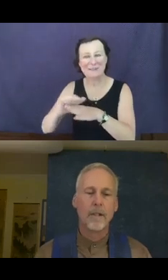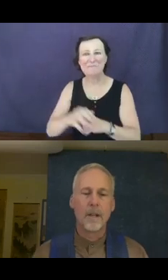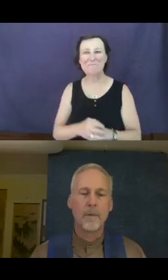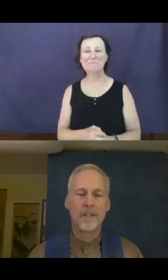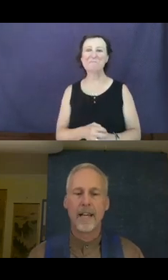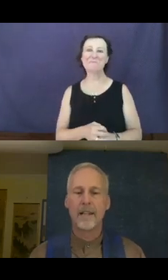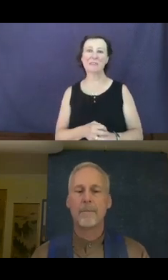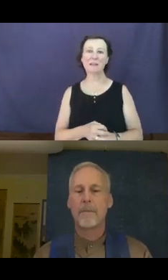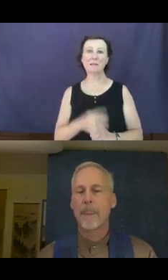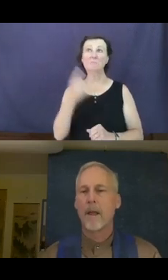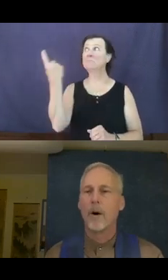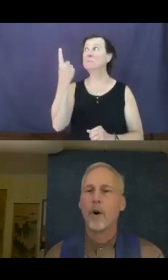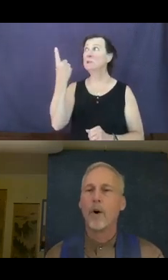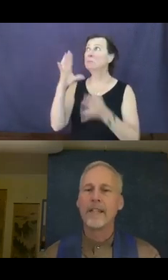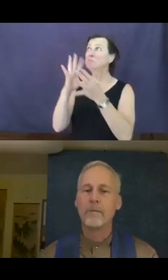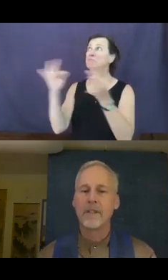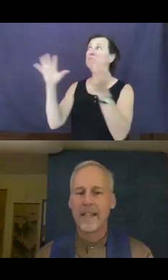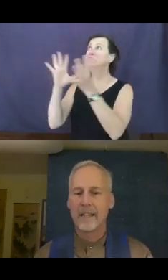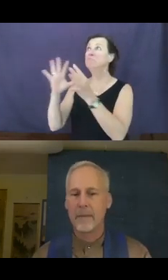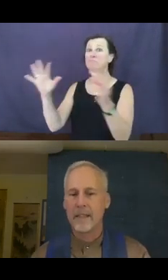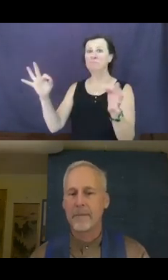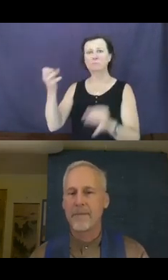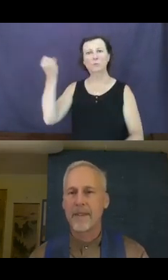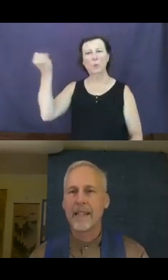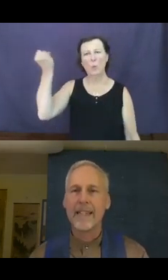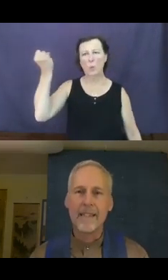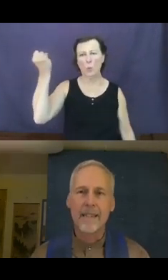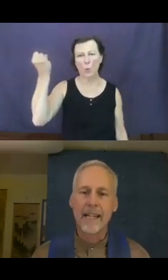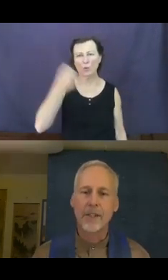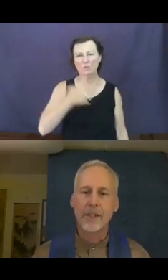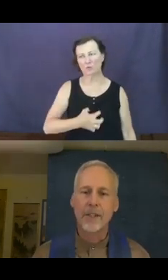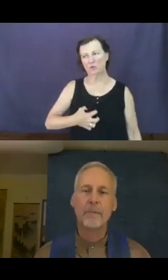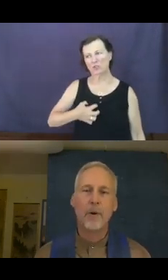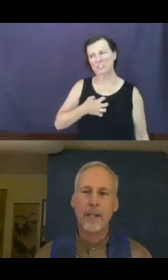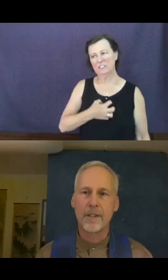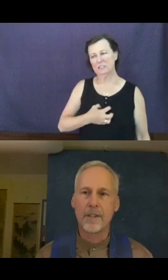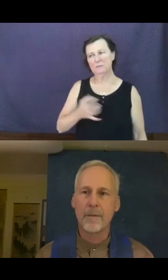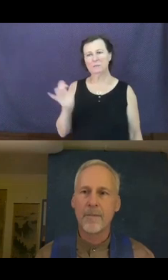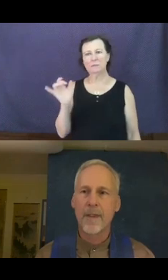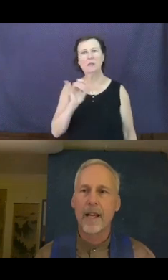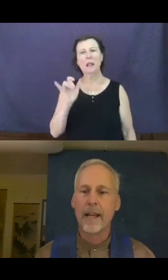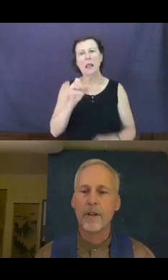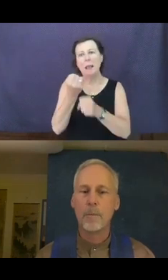Someone said, "Holding resentment is like drinking poison and hoping the